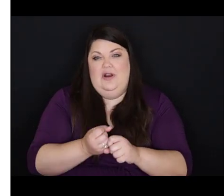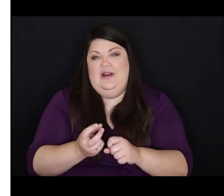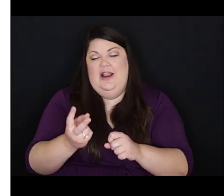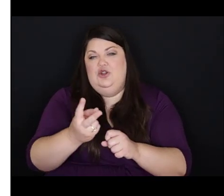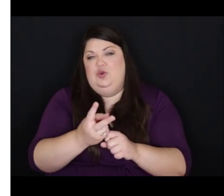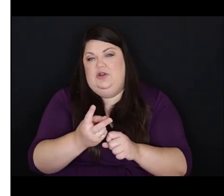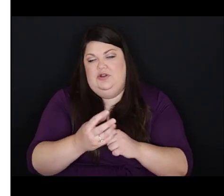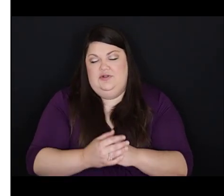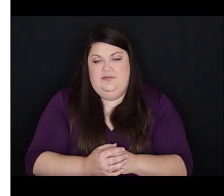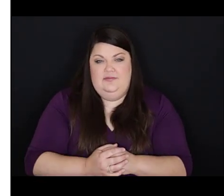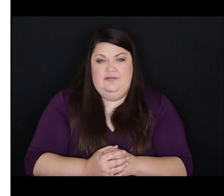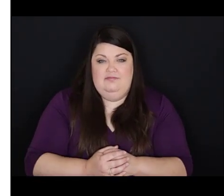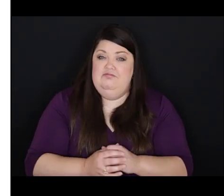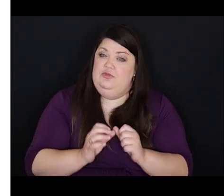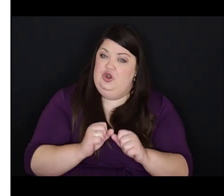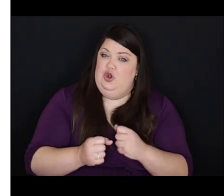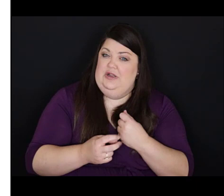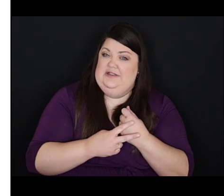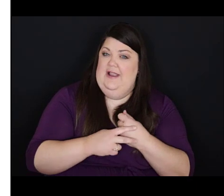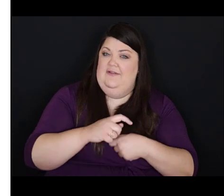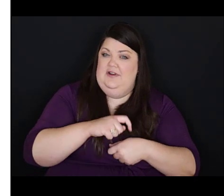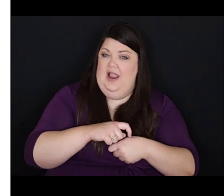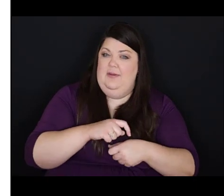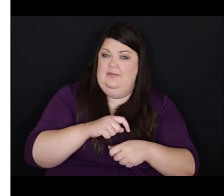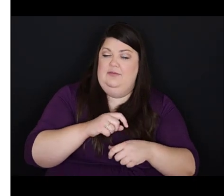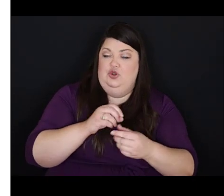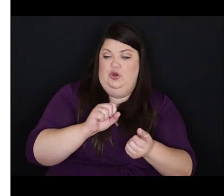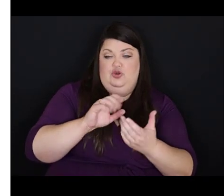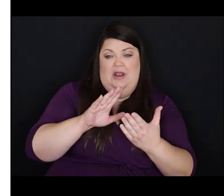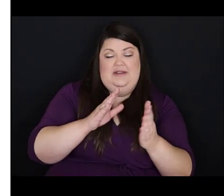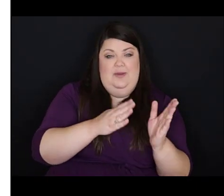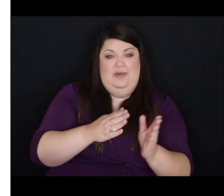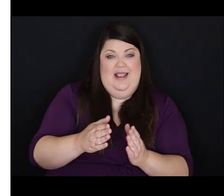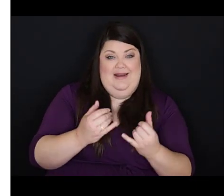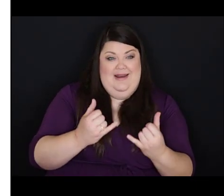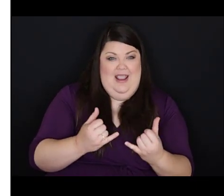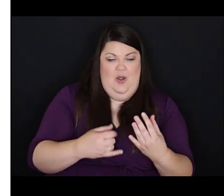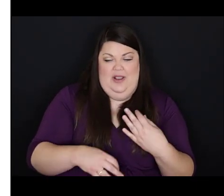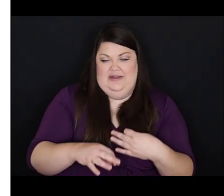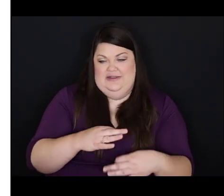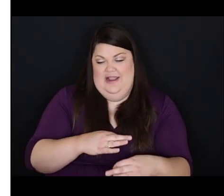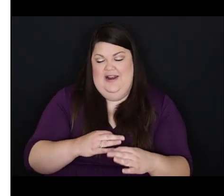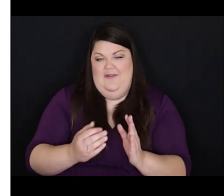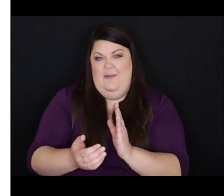It could save time to address in the plan now rather than do a plan amendment later.